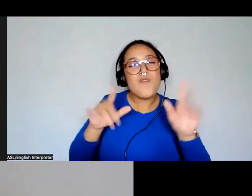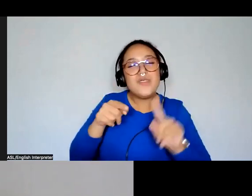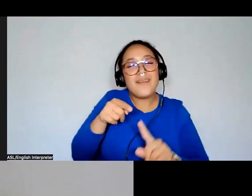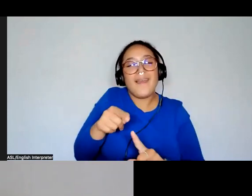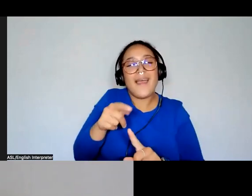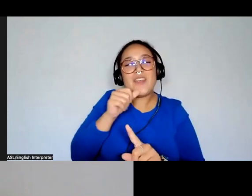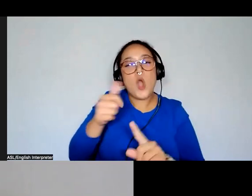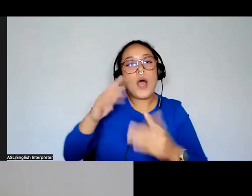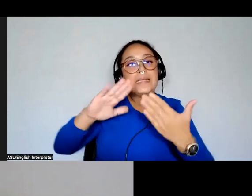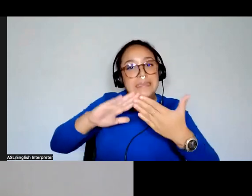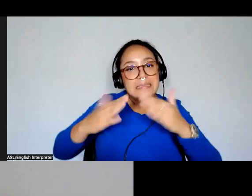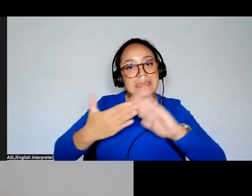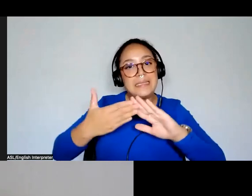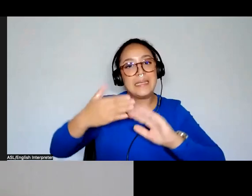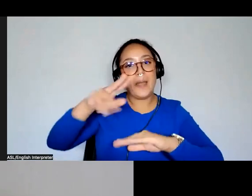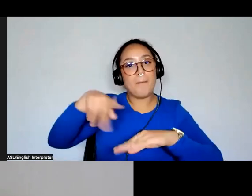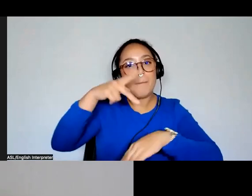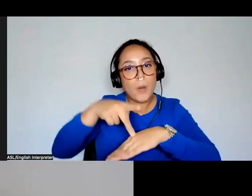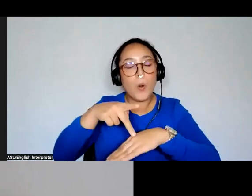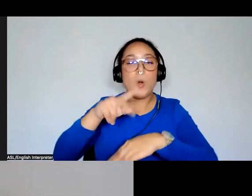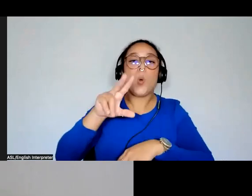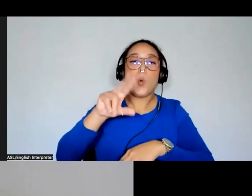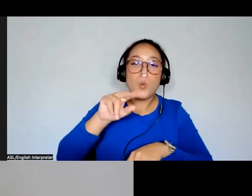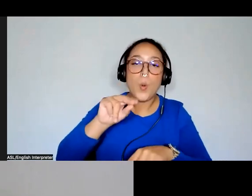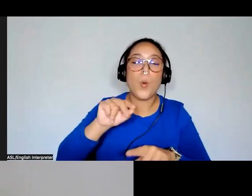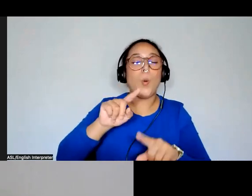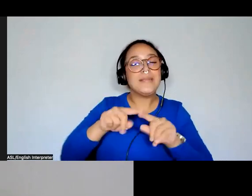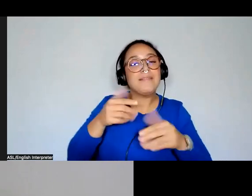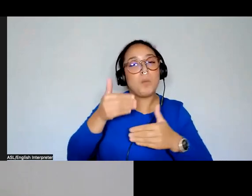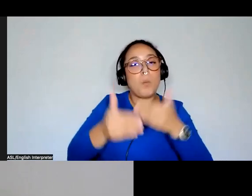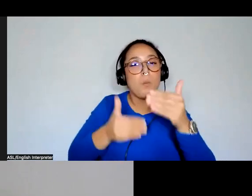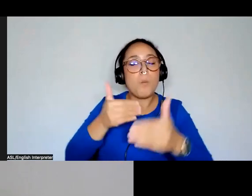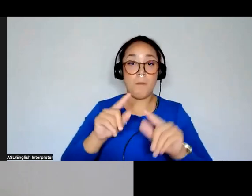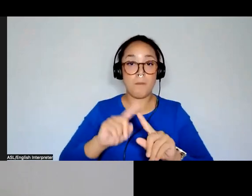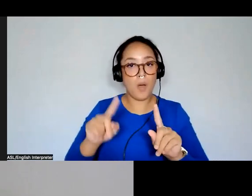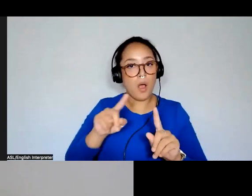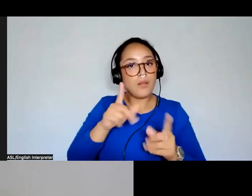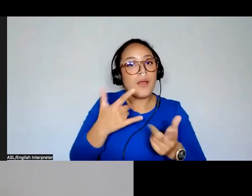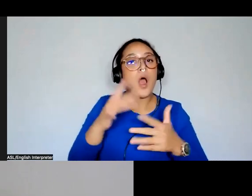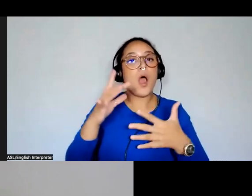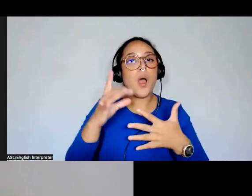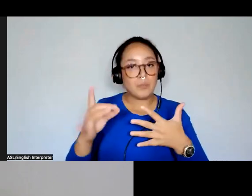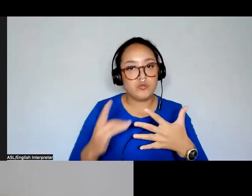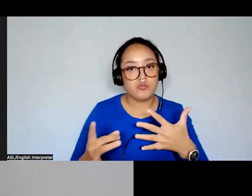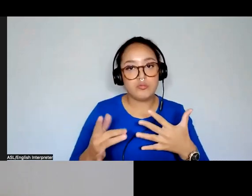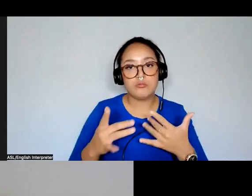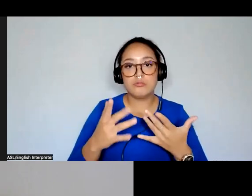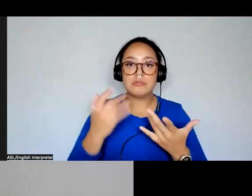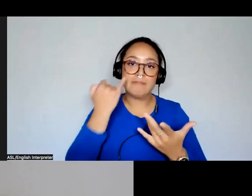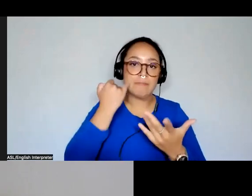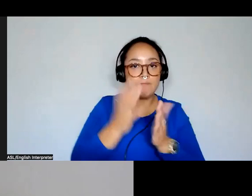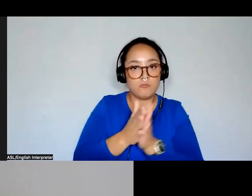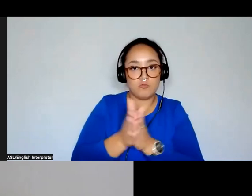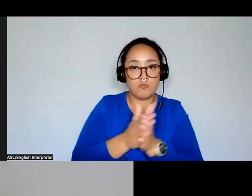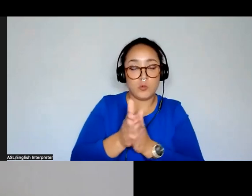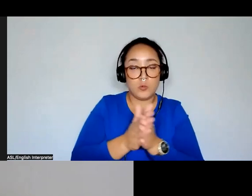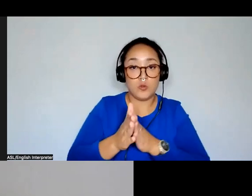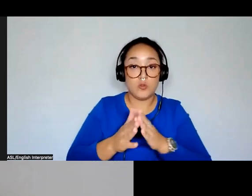a different process and so when you if your application is successful and you're fulfilling